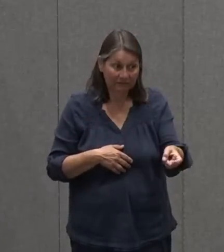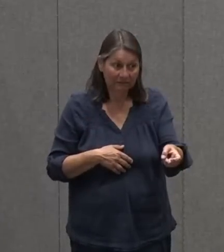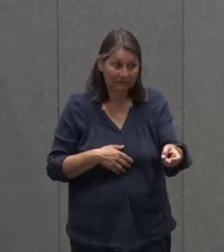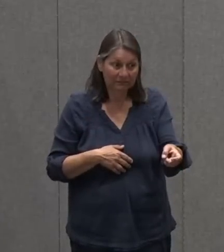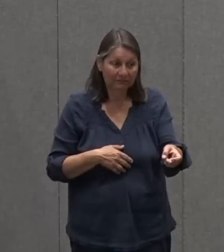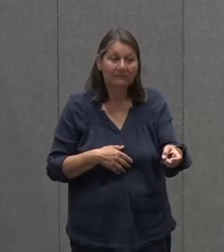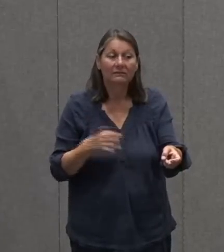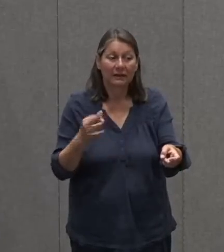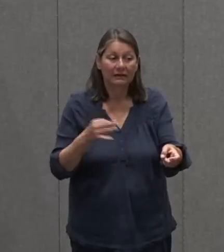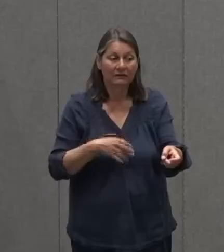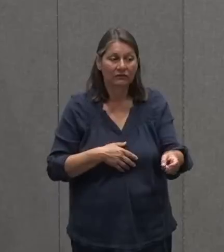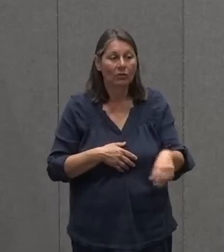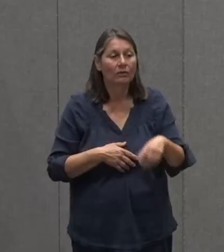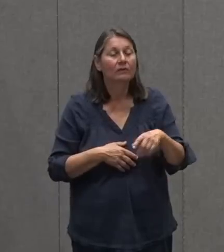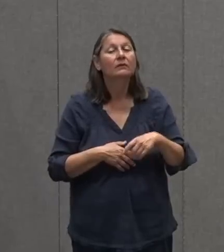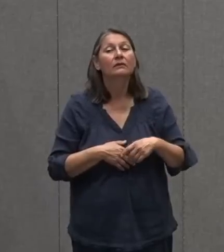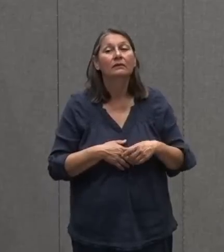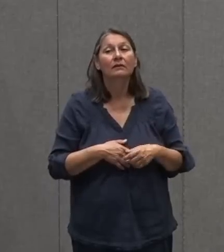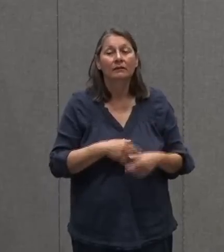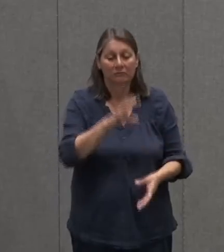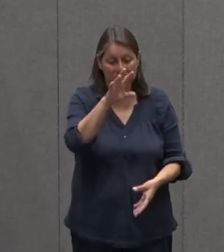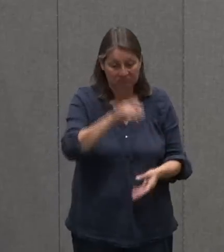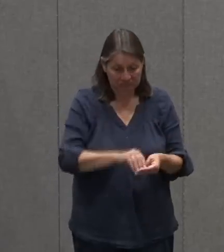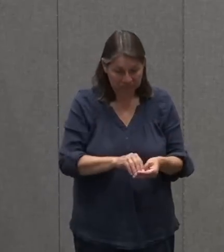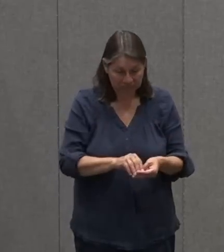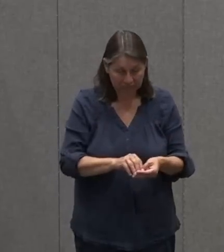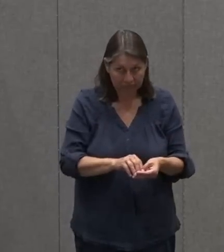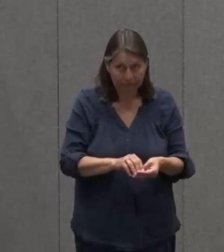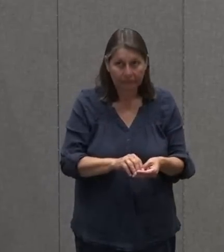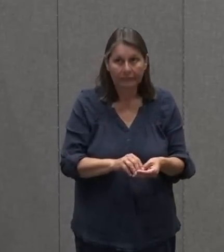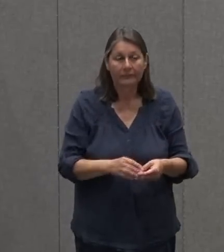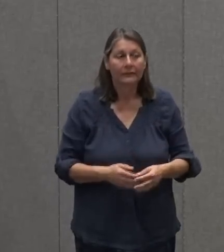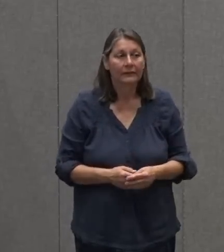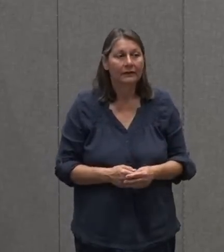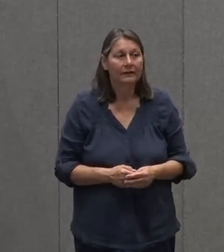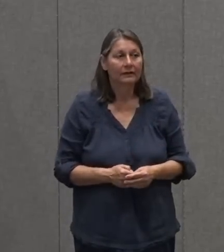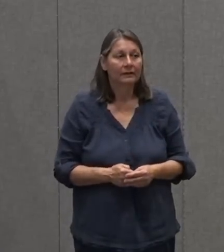now I have four stickers for each classmate.